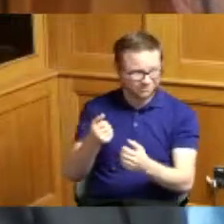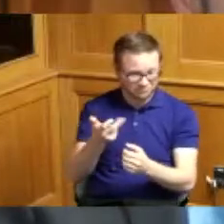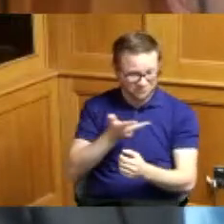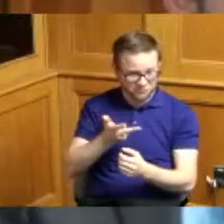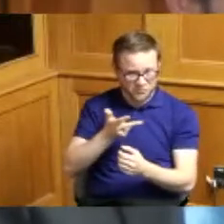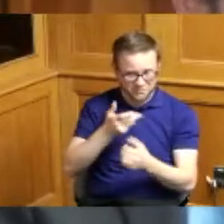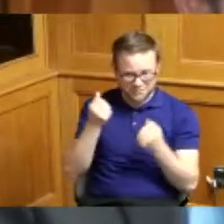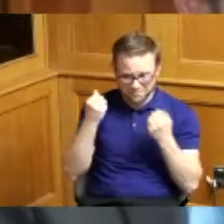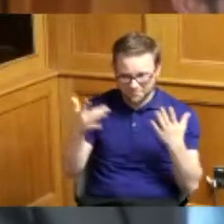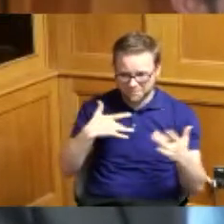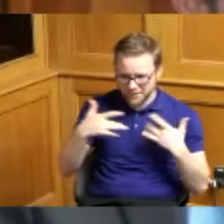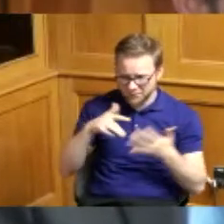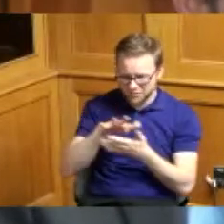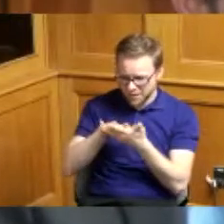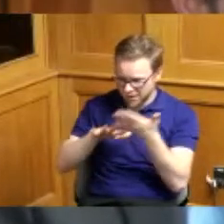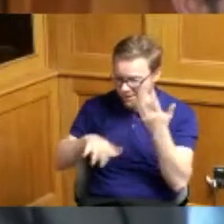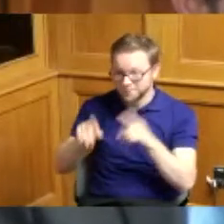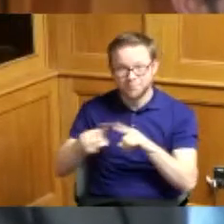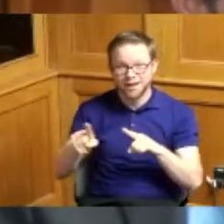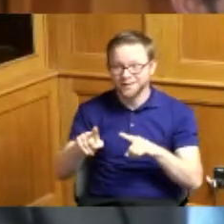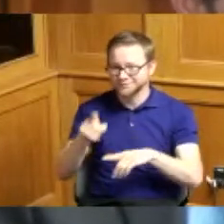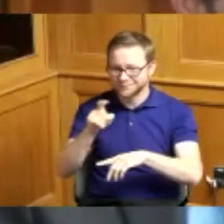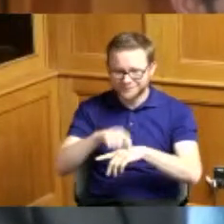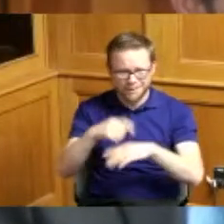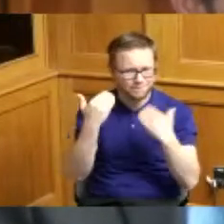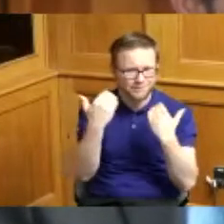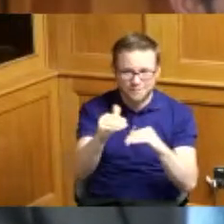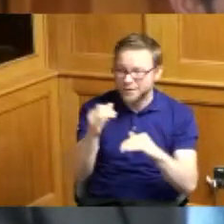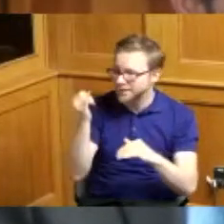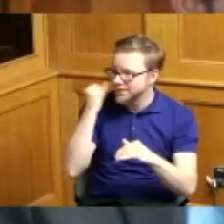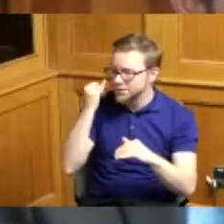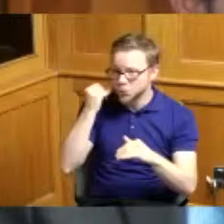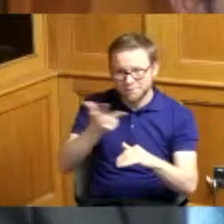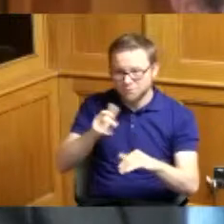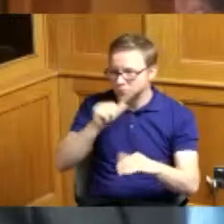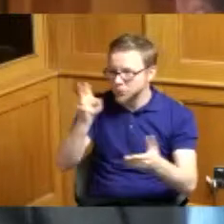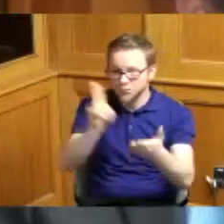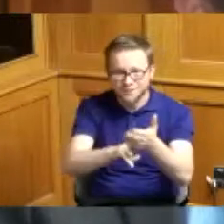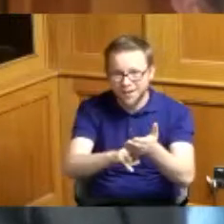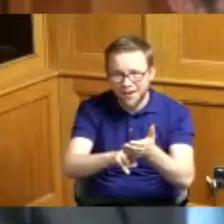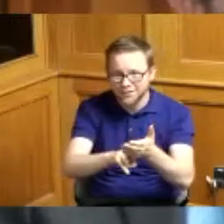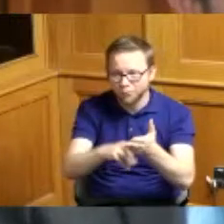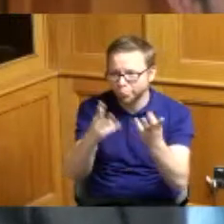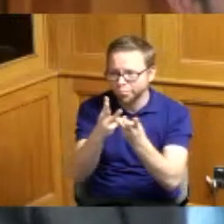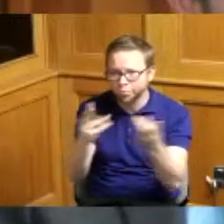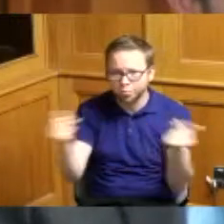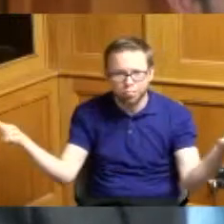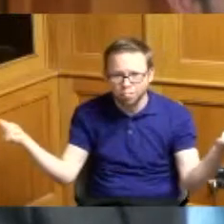you know we need to move this forward if we don't sign it does not move forward and then there will